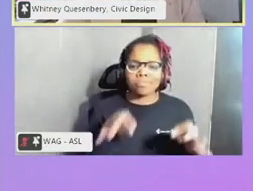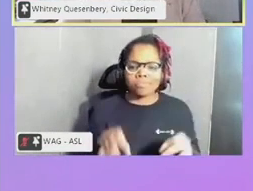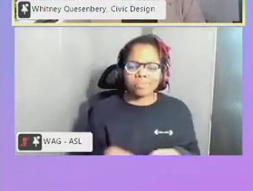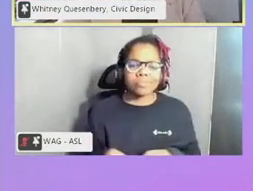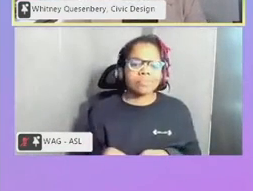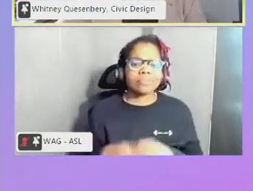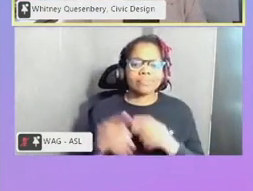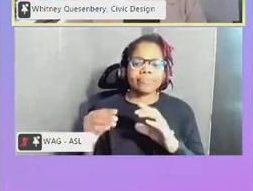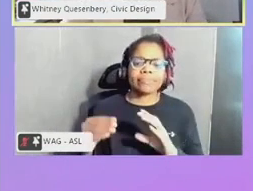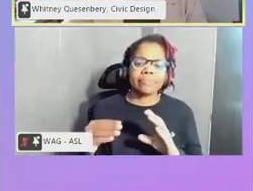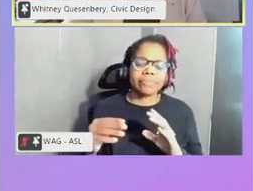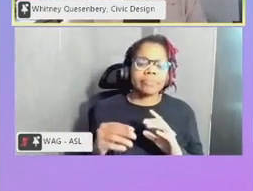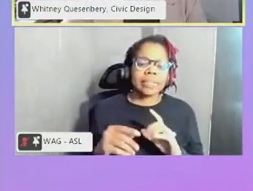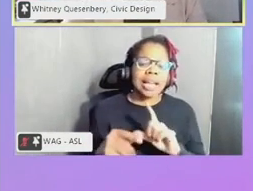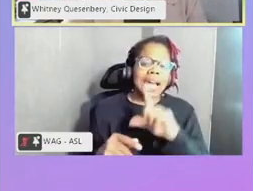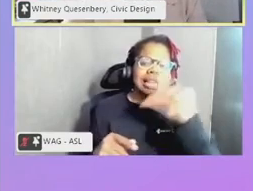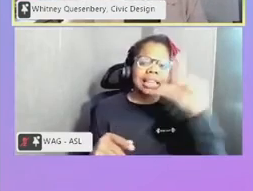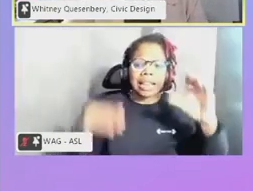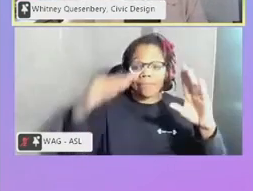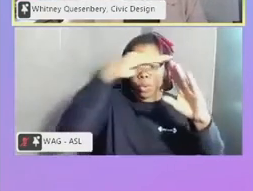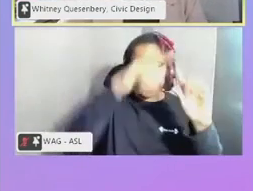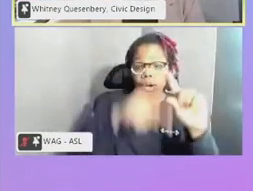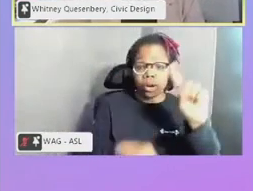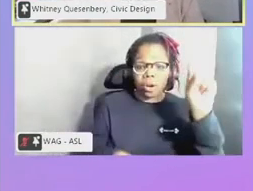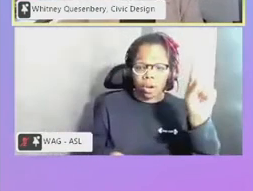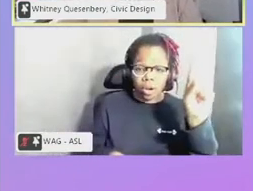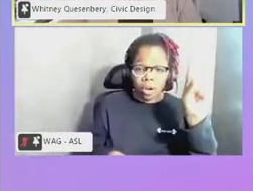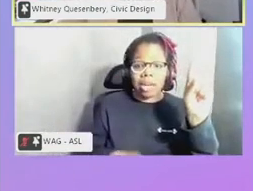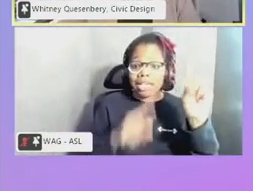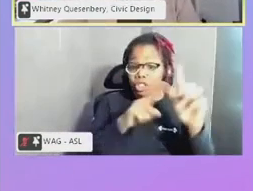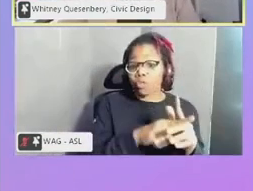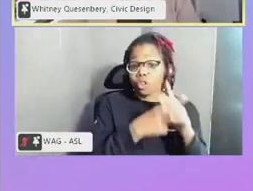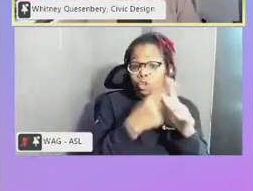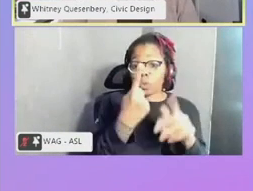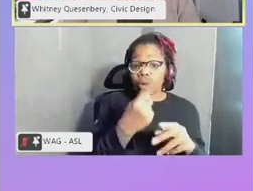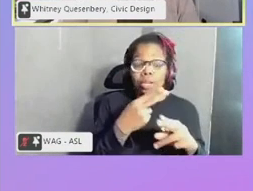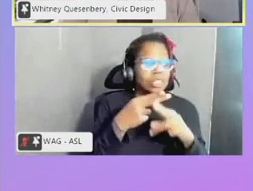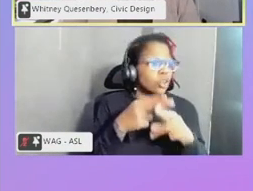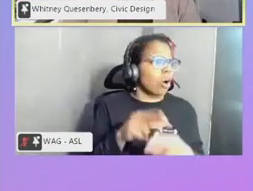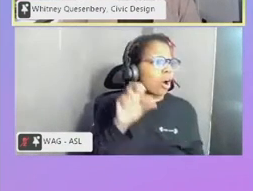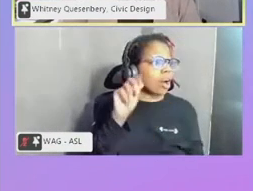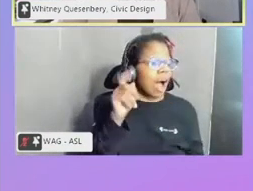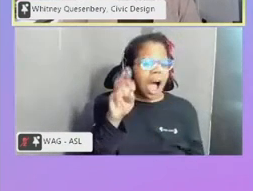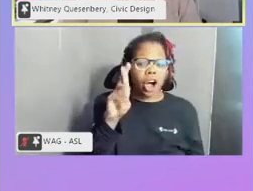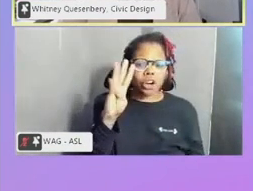several vendors who make them, and they look a lot of different ways. Let's talk through them